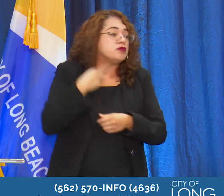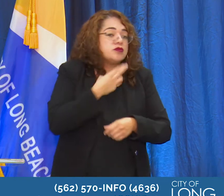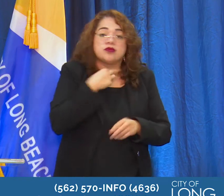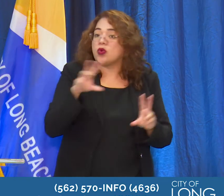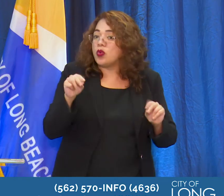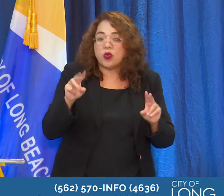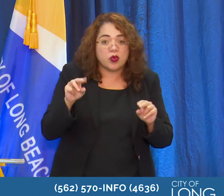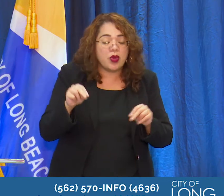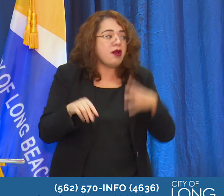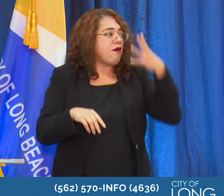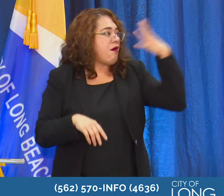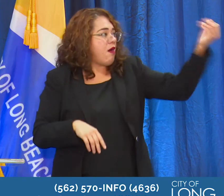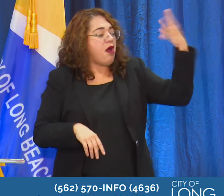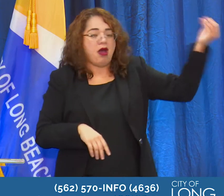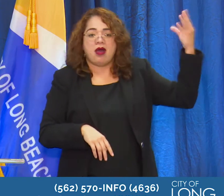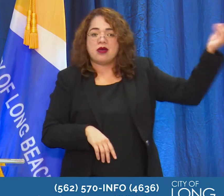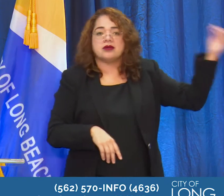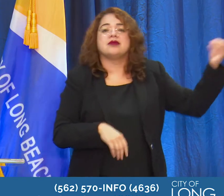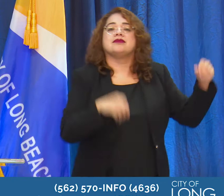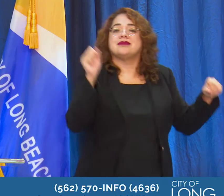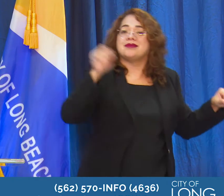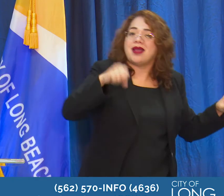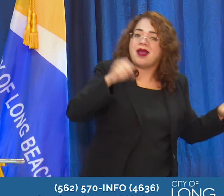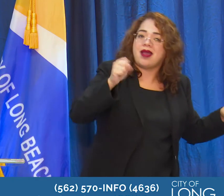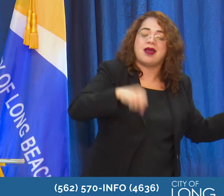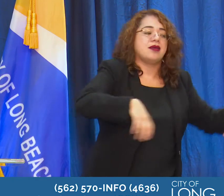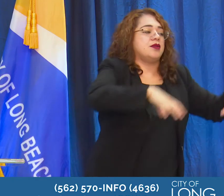individuals who are wearing their masks and not gathering,